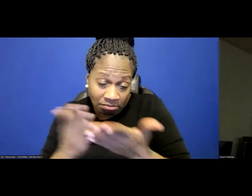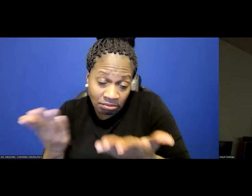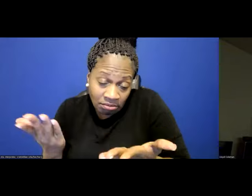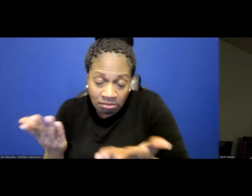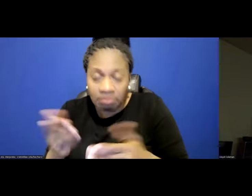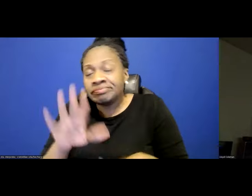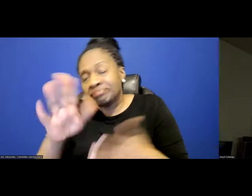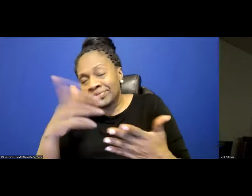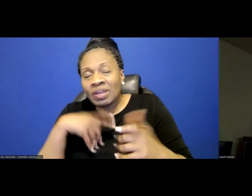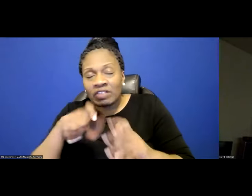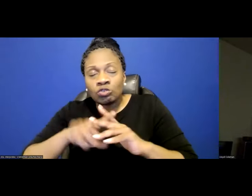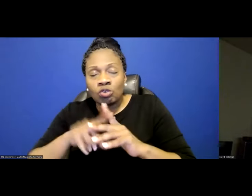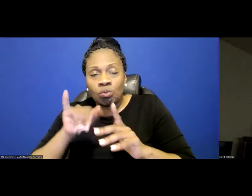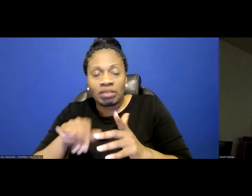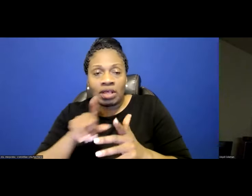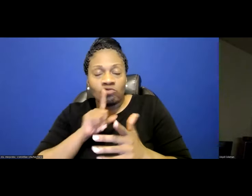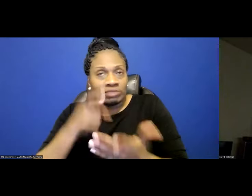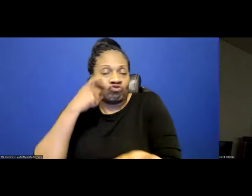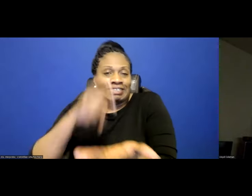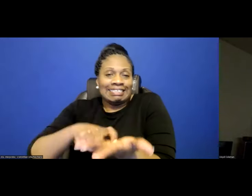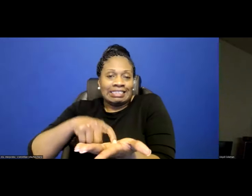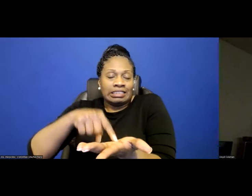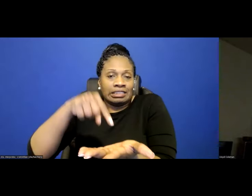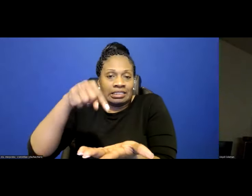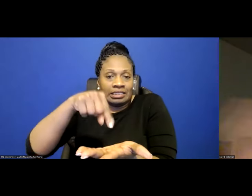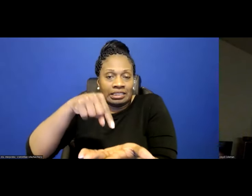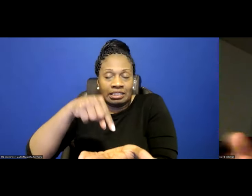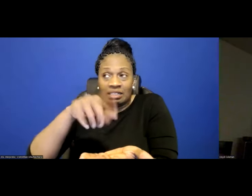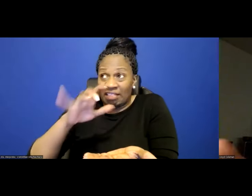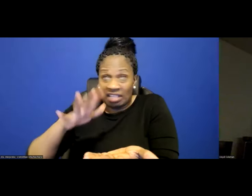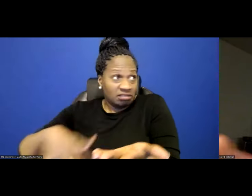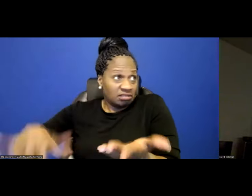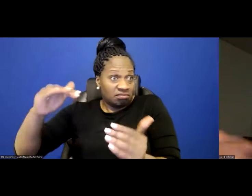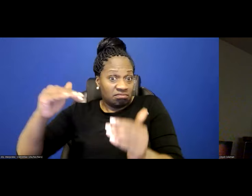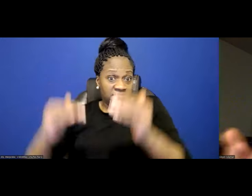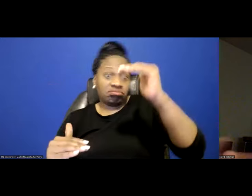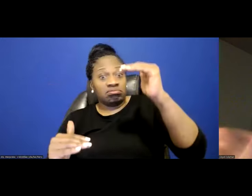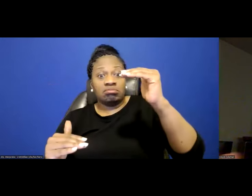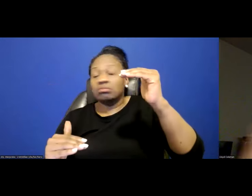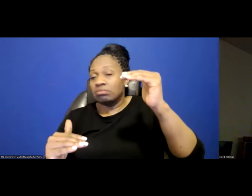So I think we have to start with that recognition that the playing field literally has not been level